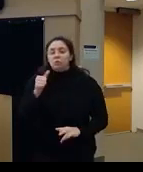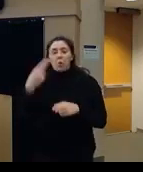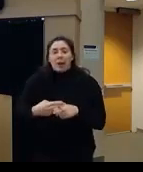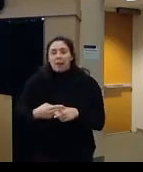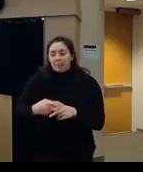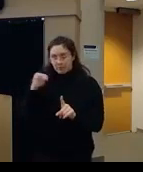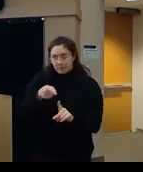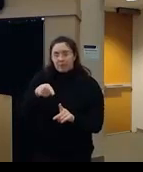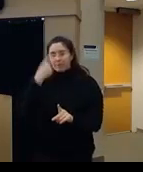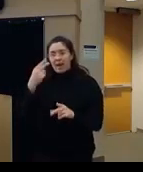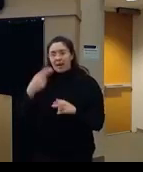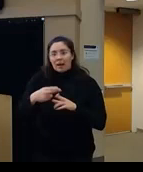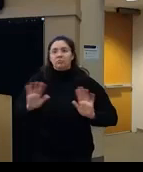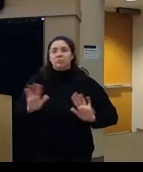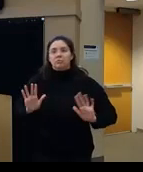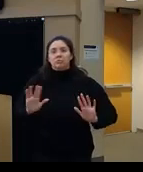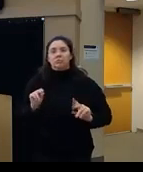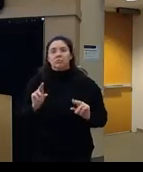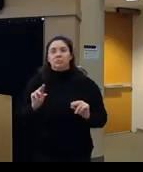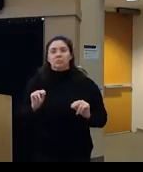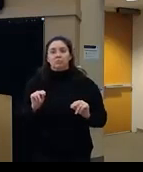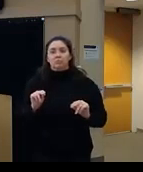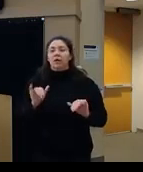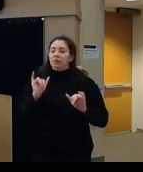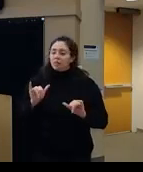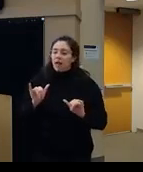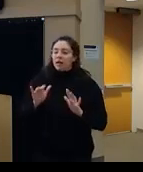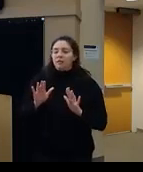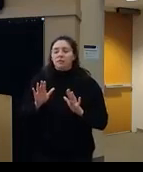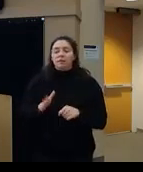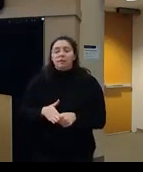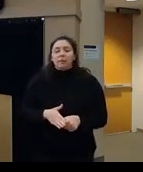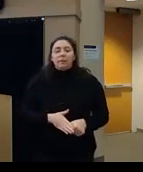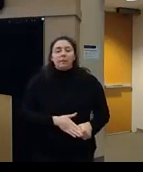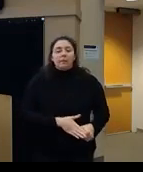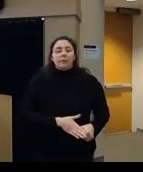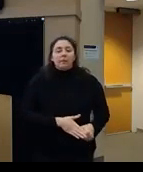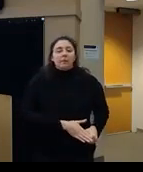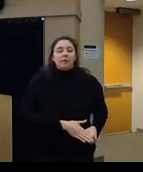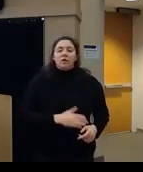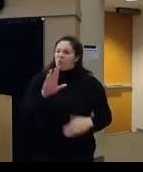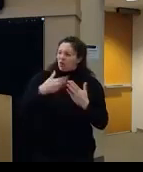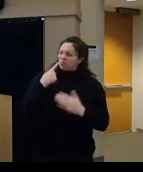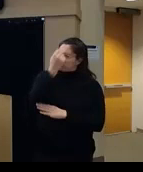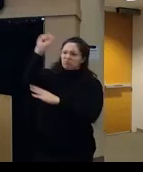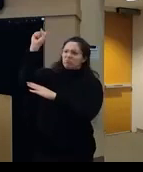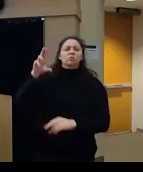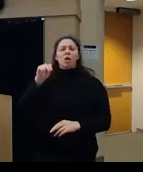names right that's the path of least resistance if we all said no we're going to name out Children